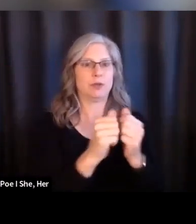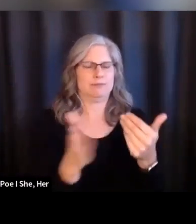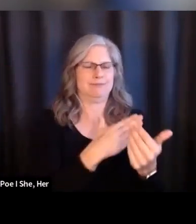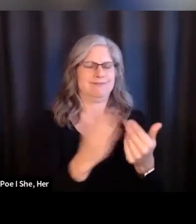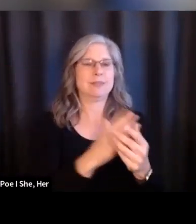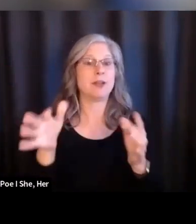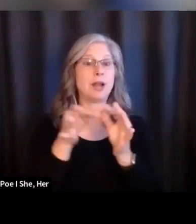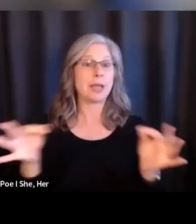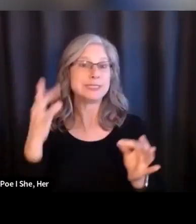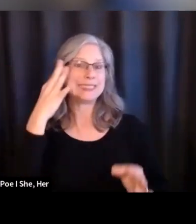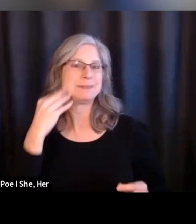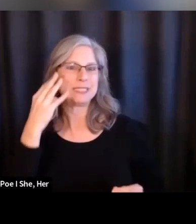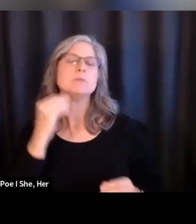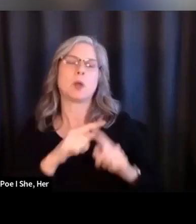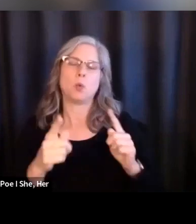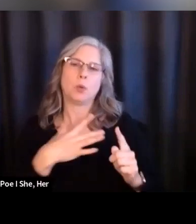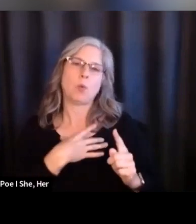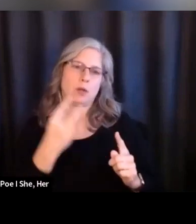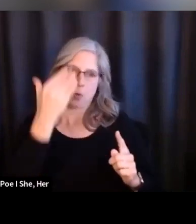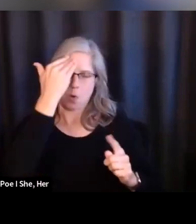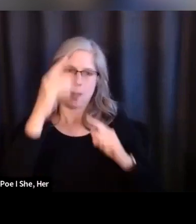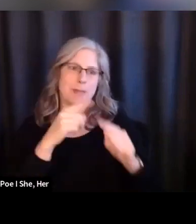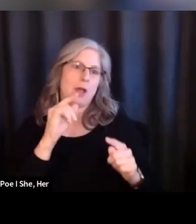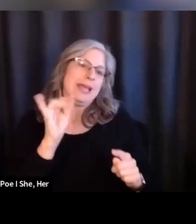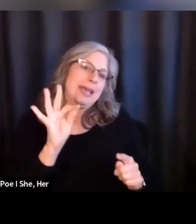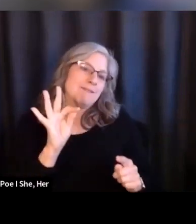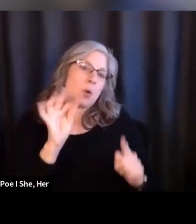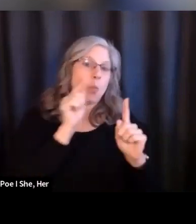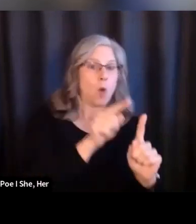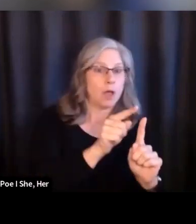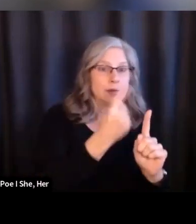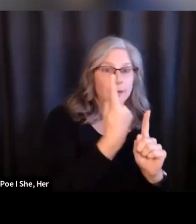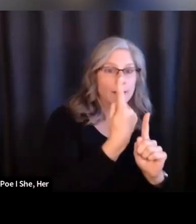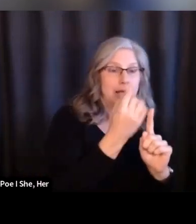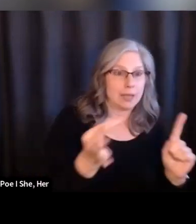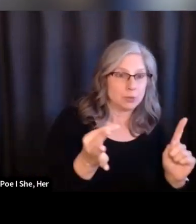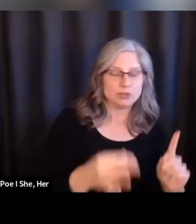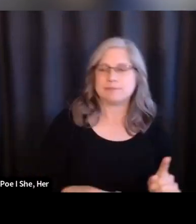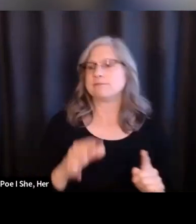but we're interested in there if you're interested in one language and you're going to